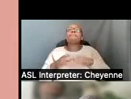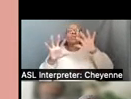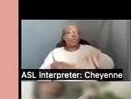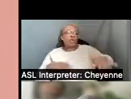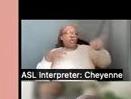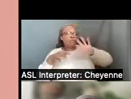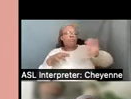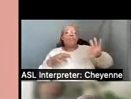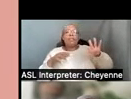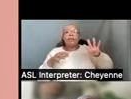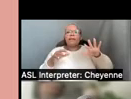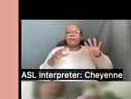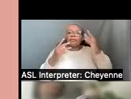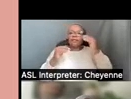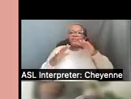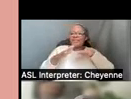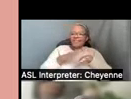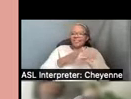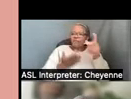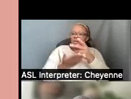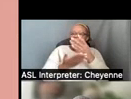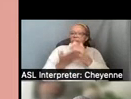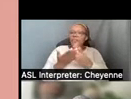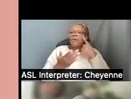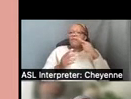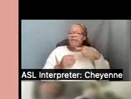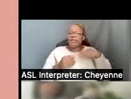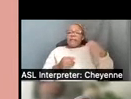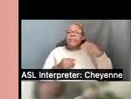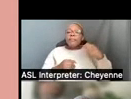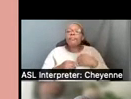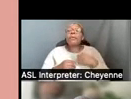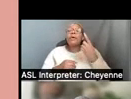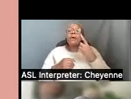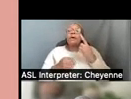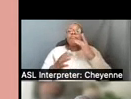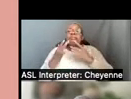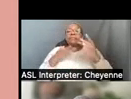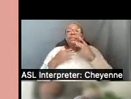application, one of the shortcomings of our funding ecosystem right now is that we don't focus